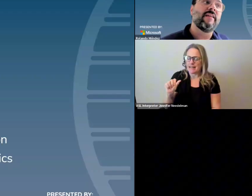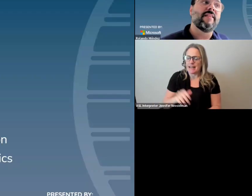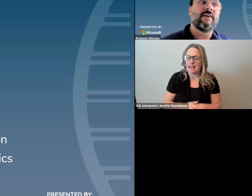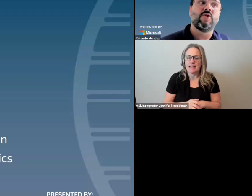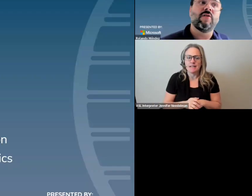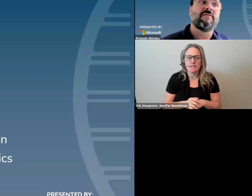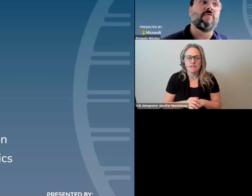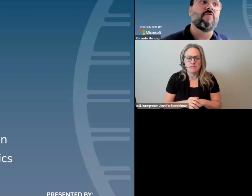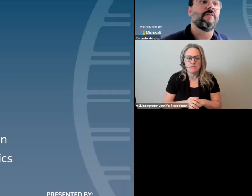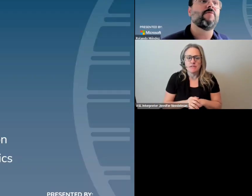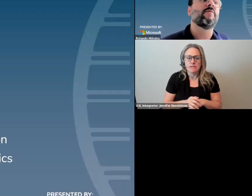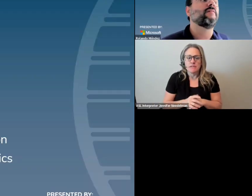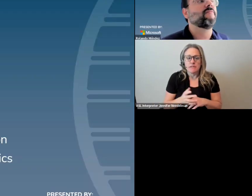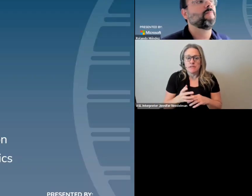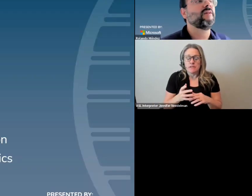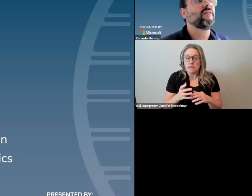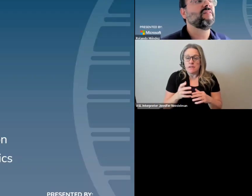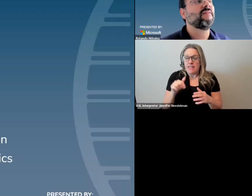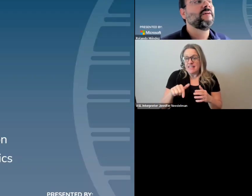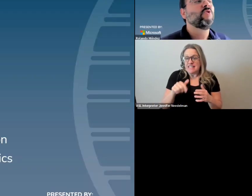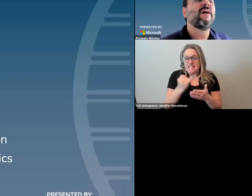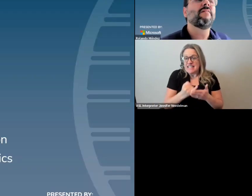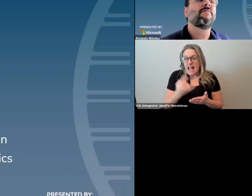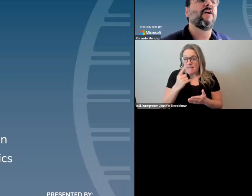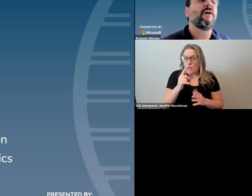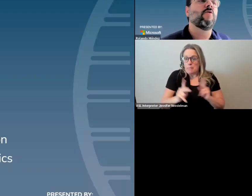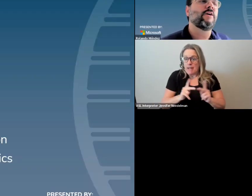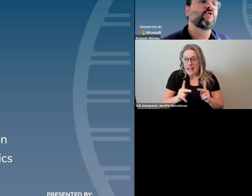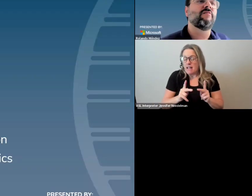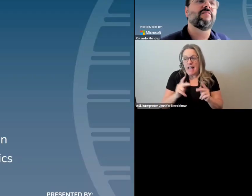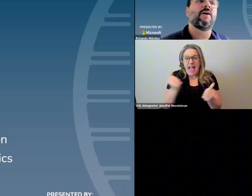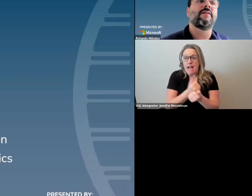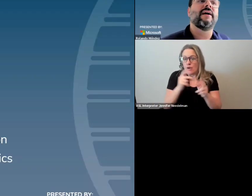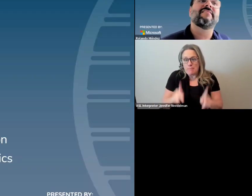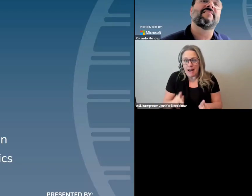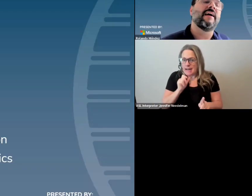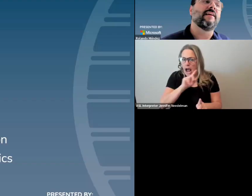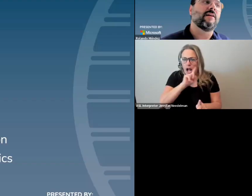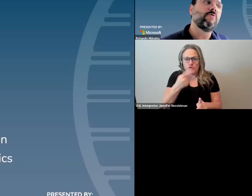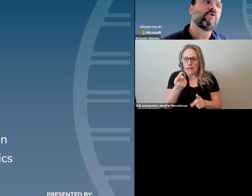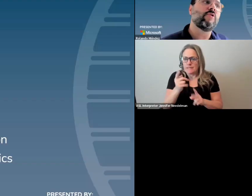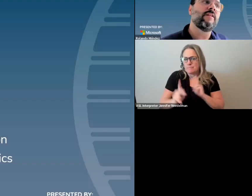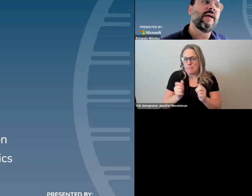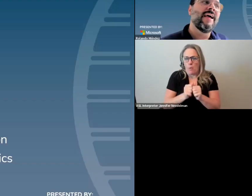with not just for people with disabilities. To ask thoughtful questions about access and inclusion